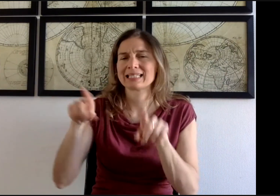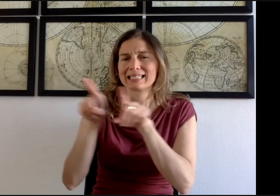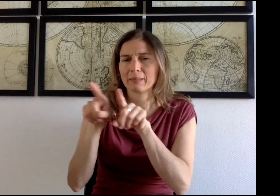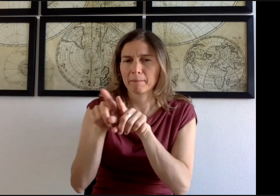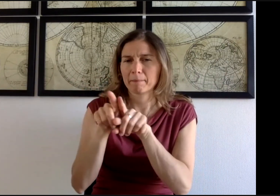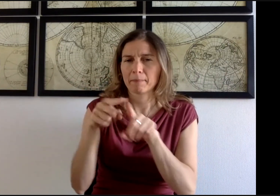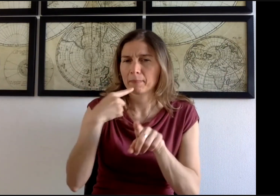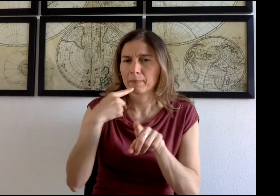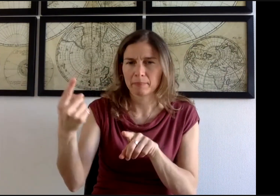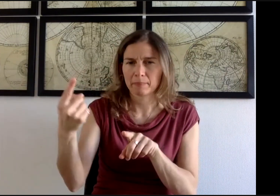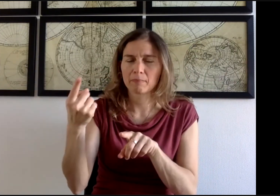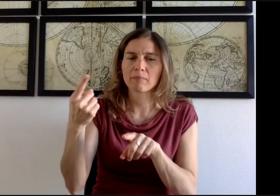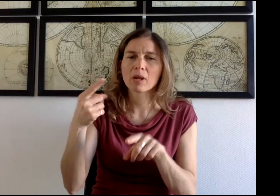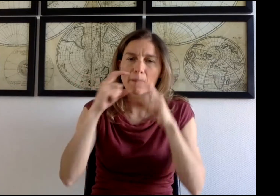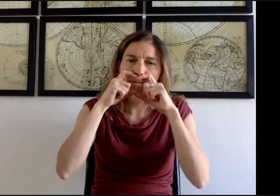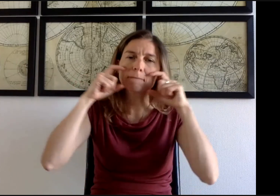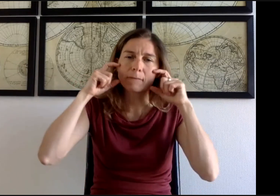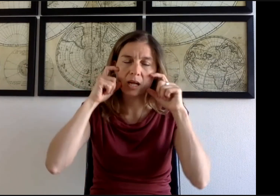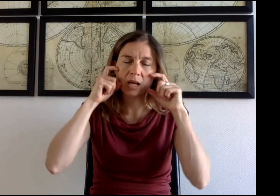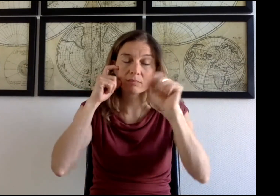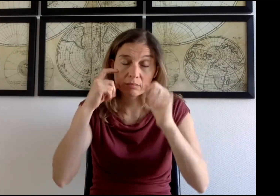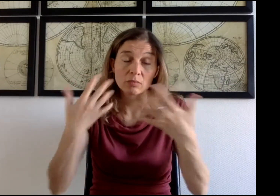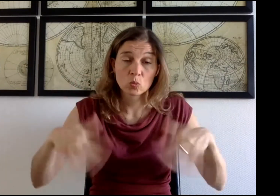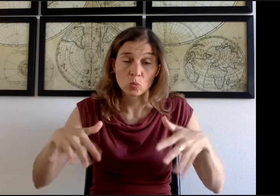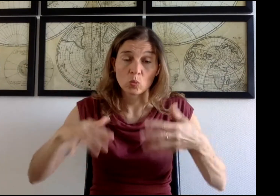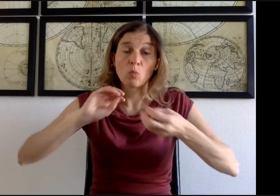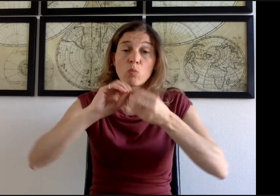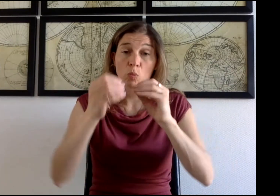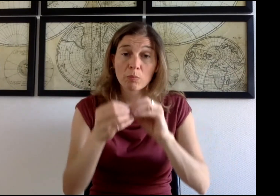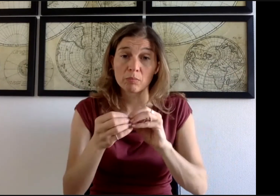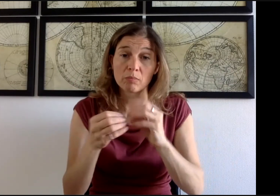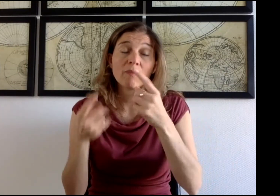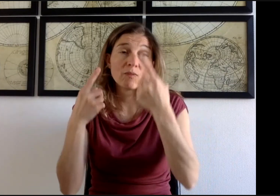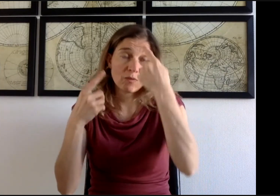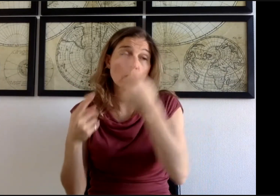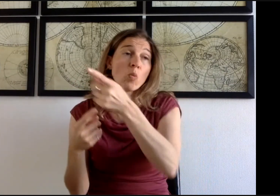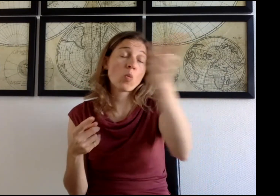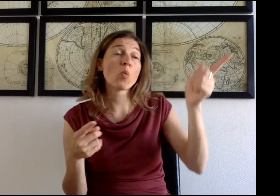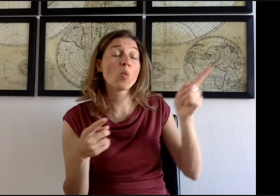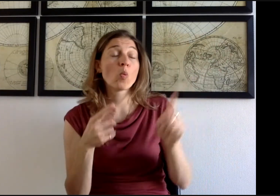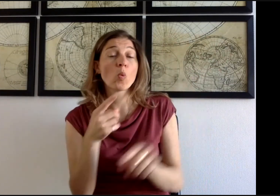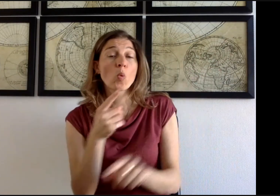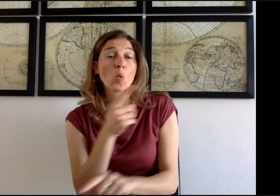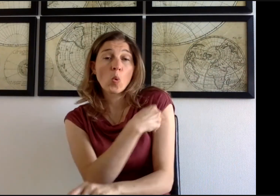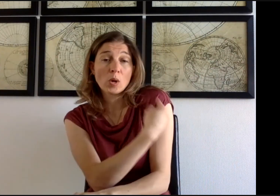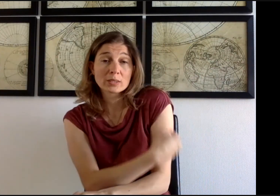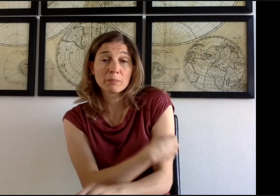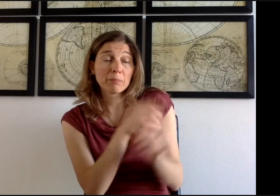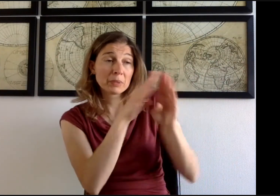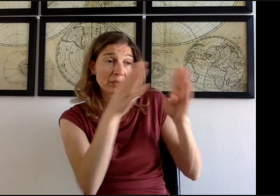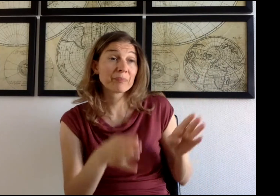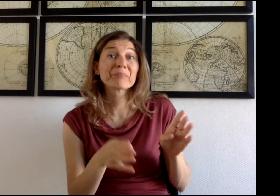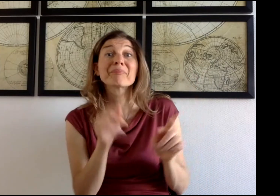because there's a big problem in the hospitals, the communication with people with hearing loss.